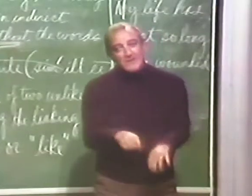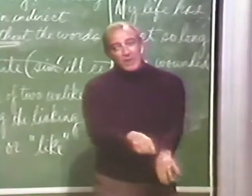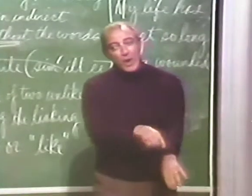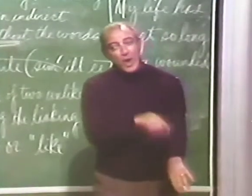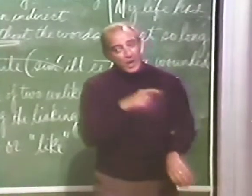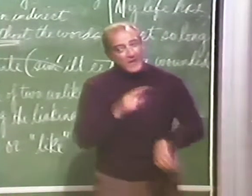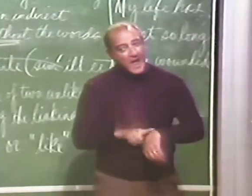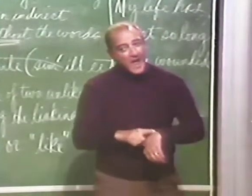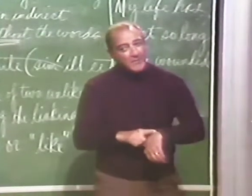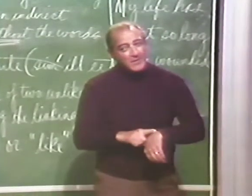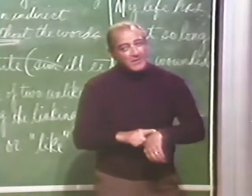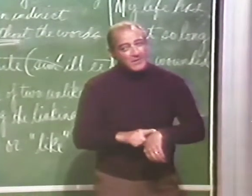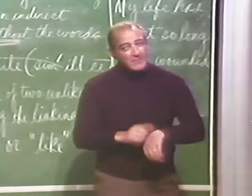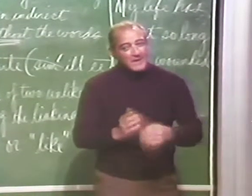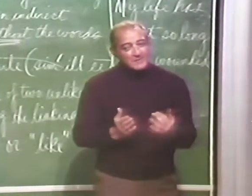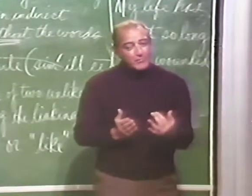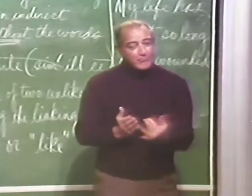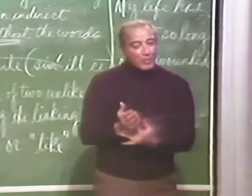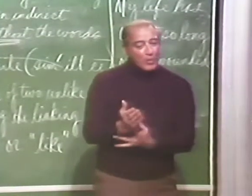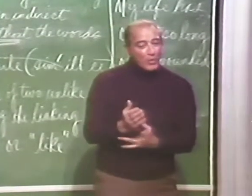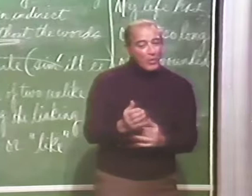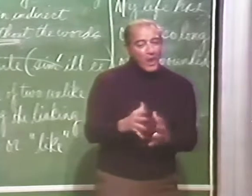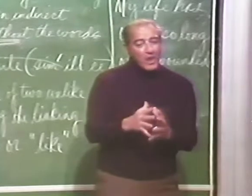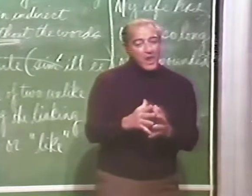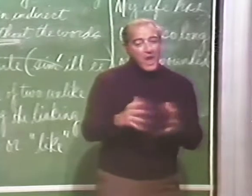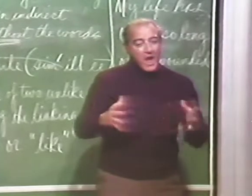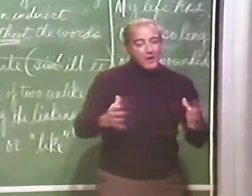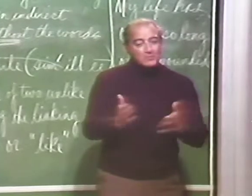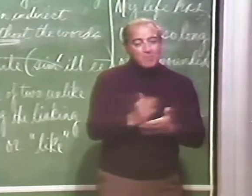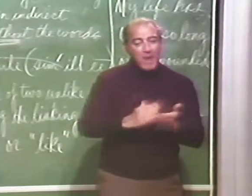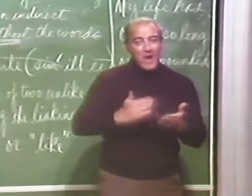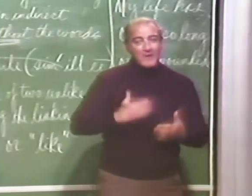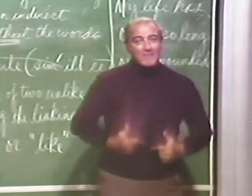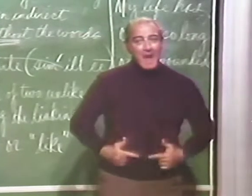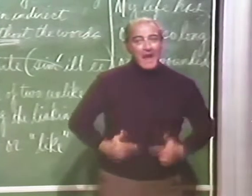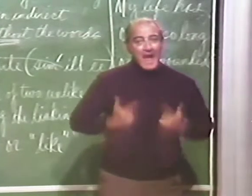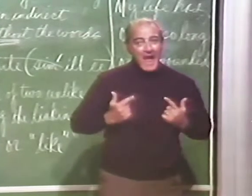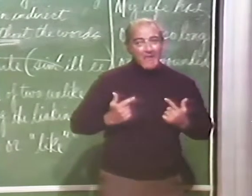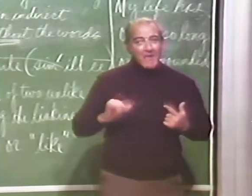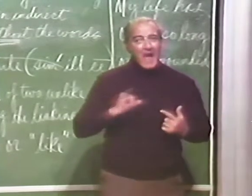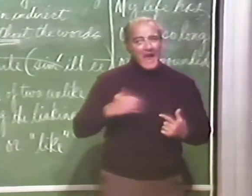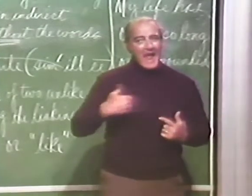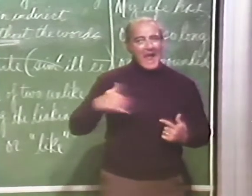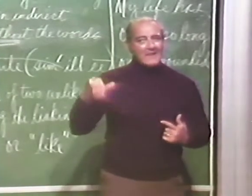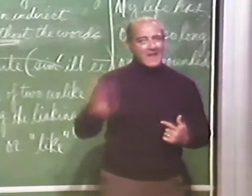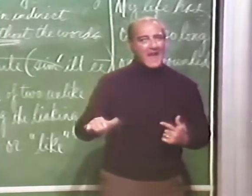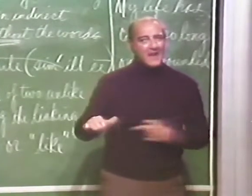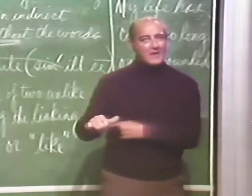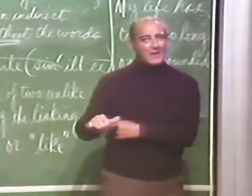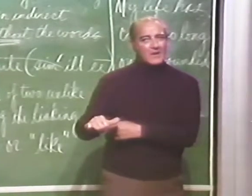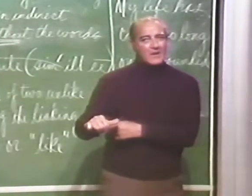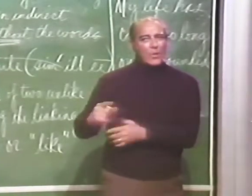I'M GETTING OLD. BUT IF "A LONG TIME" MEANS THROUGH A LONG PART OF MY LIFE,